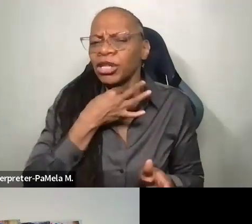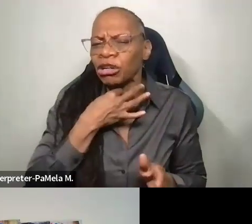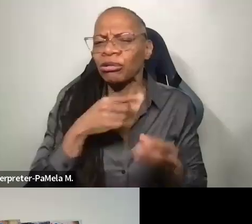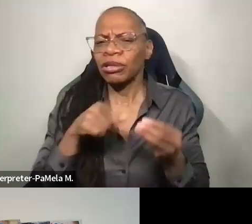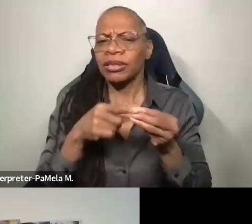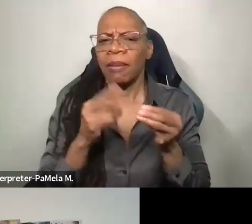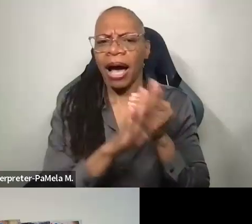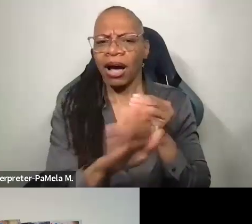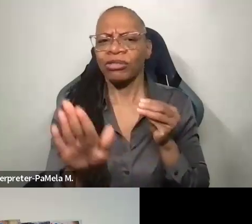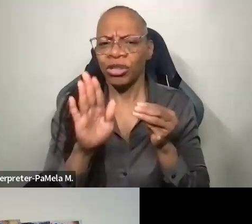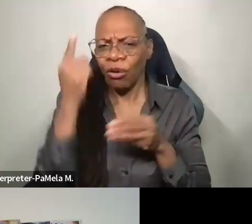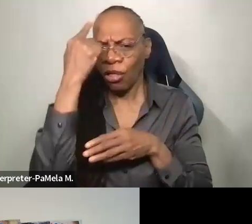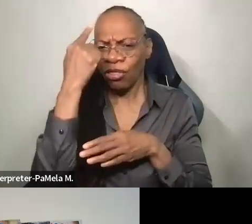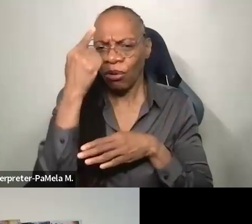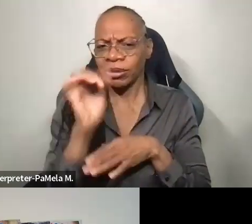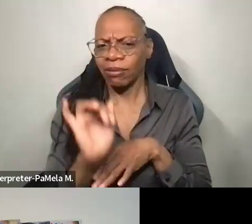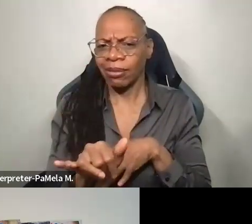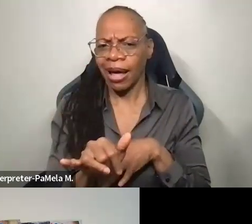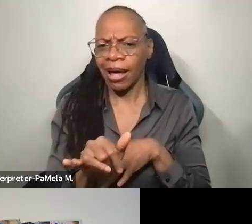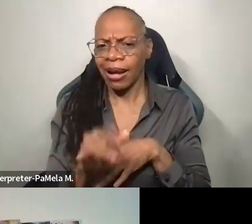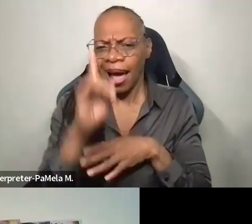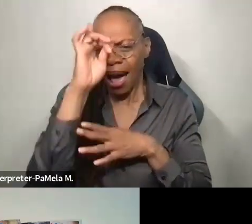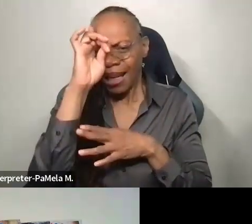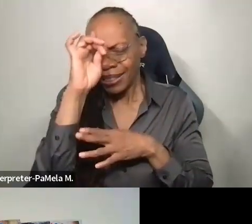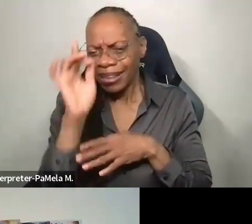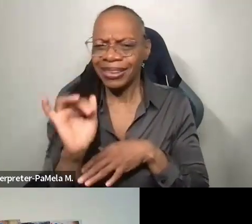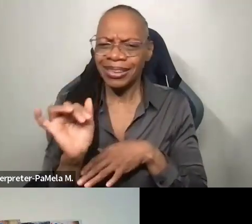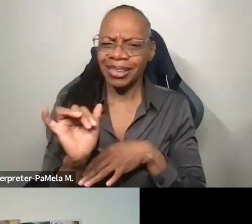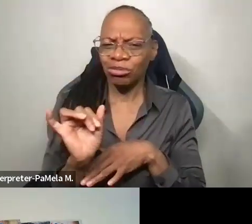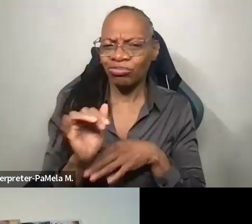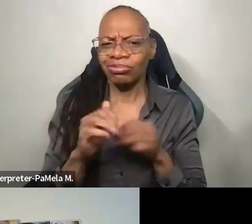Yeah, and I might want to, I actually might want to check